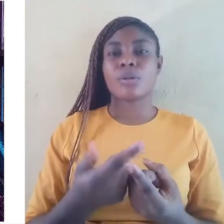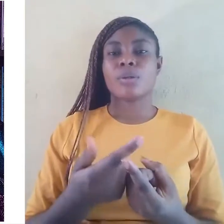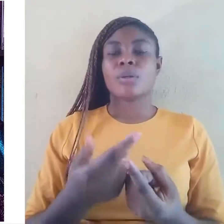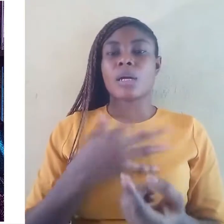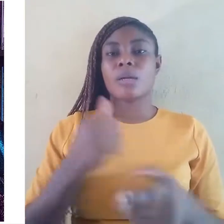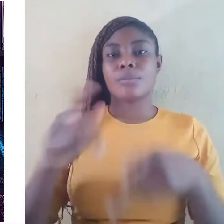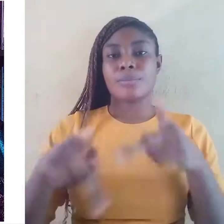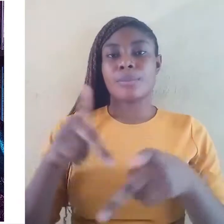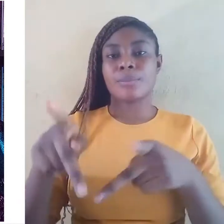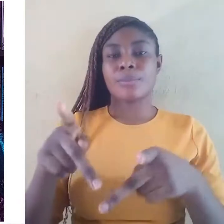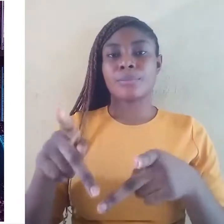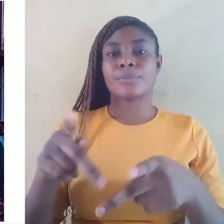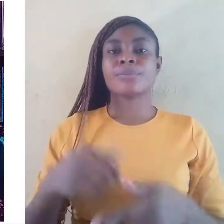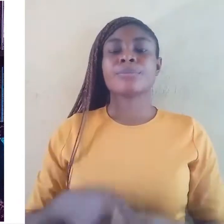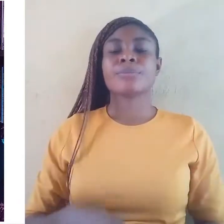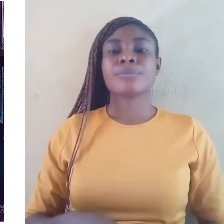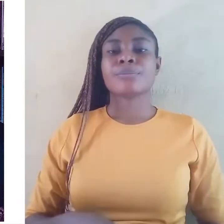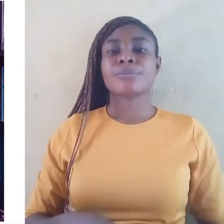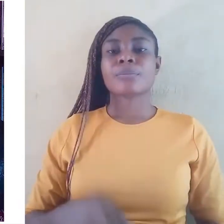10.